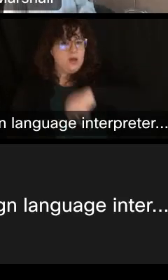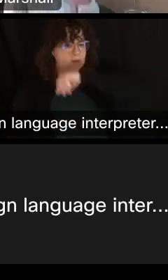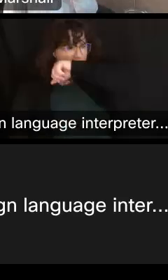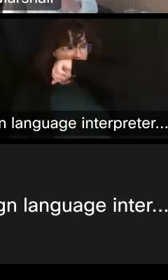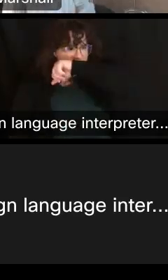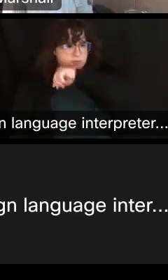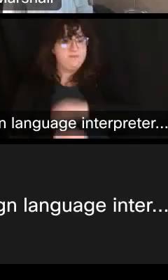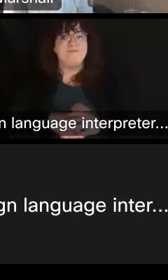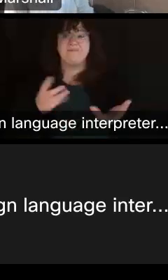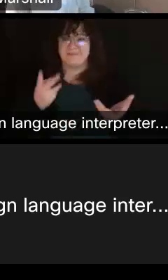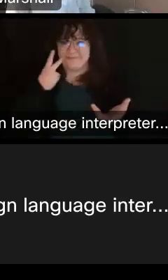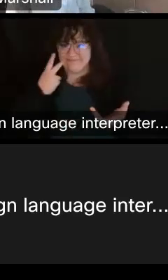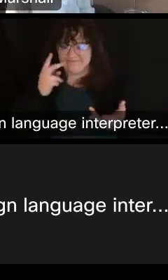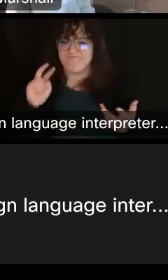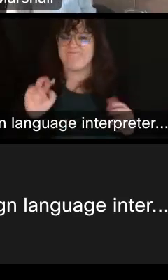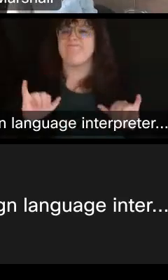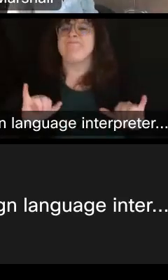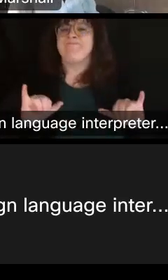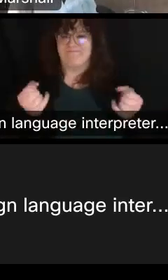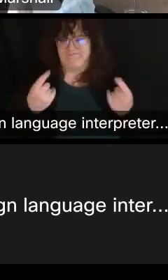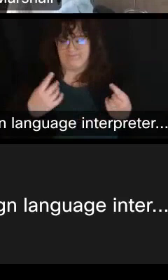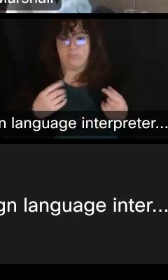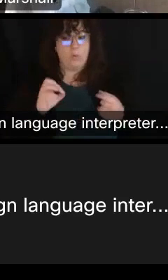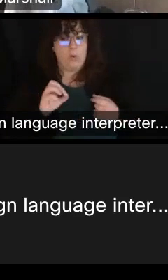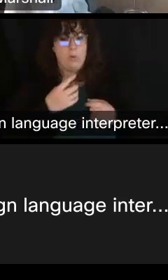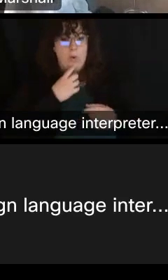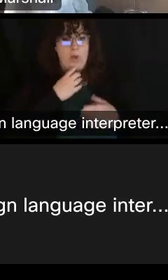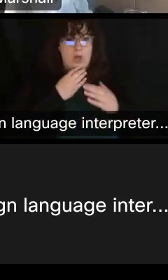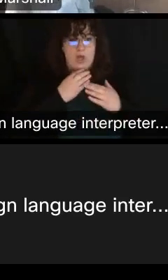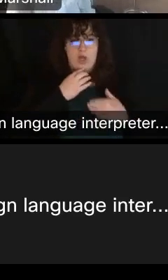I had to see where that was going. Or it can be a person over the 18,